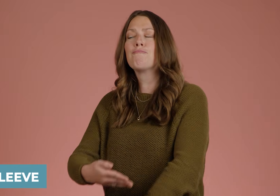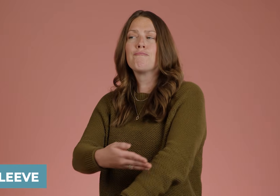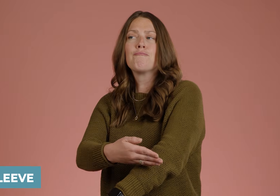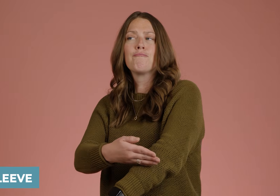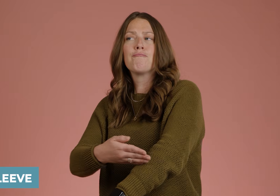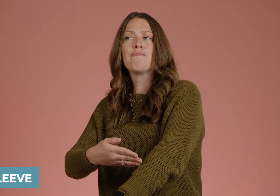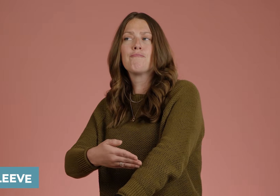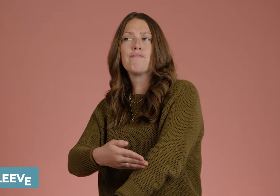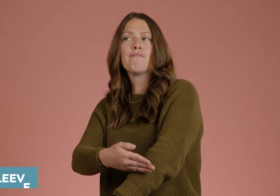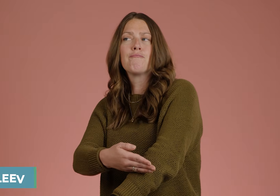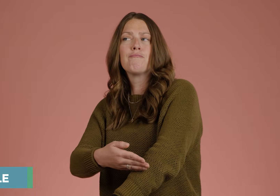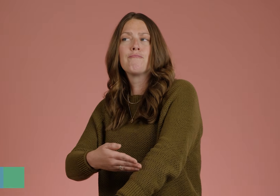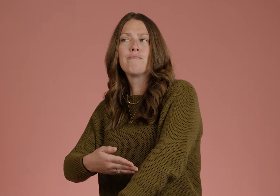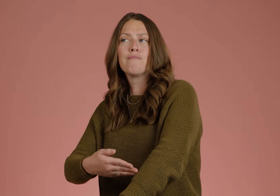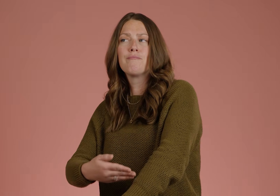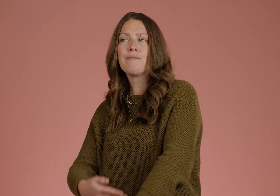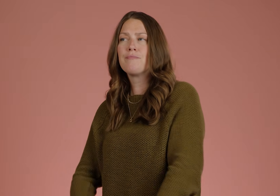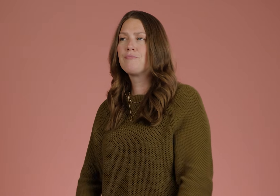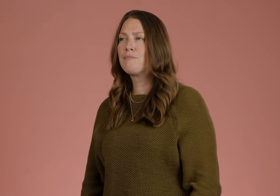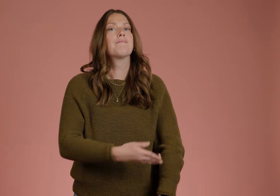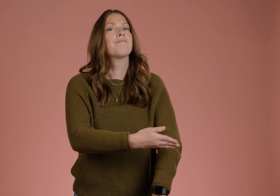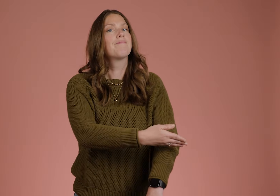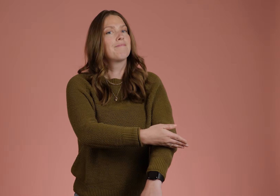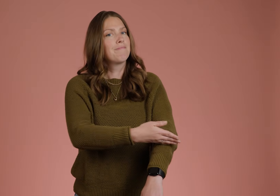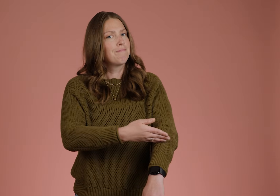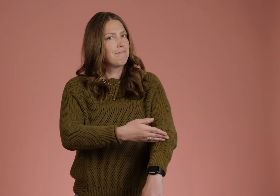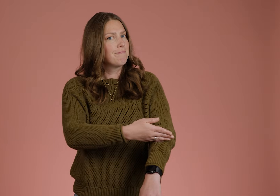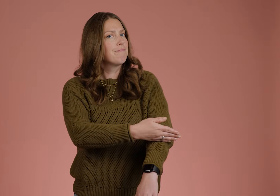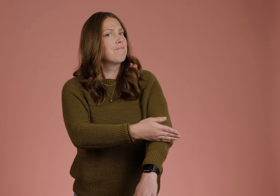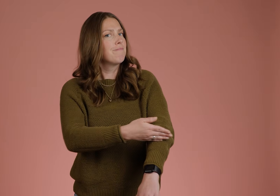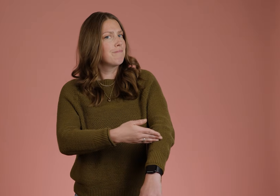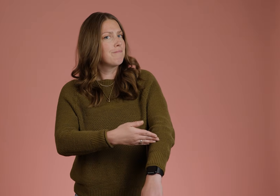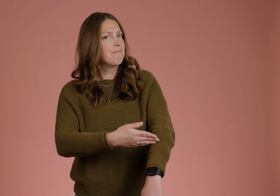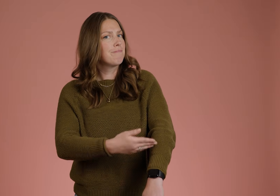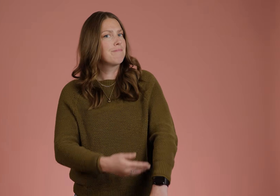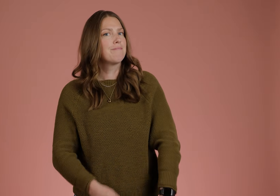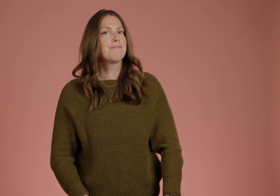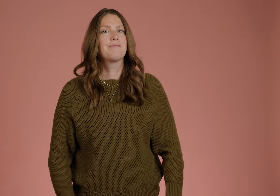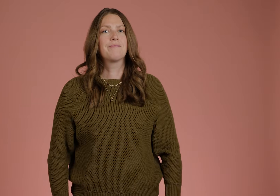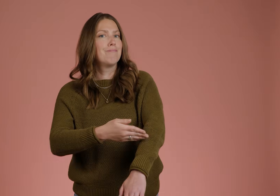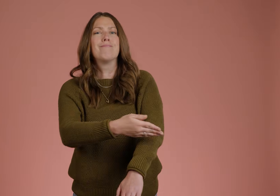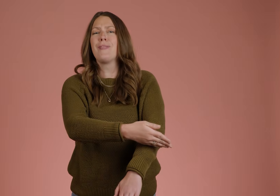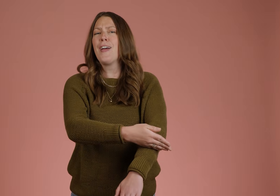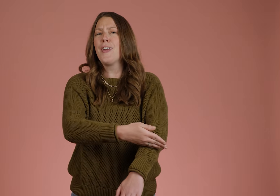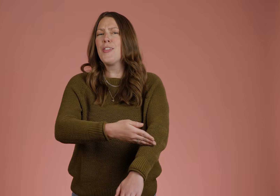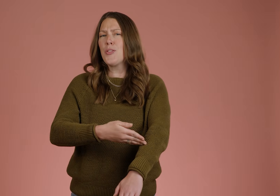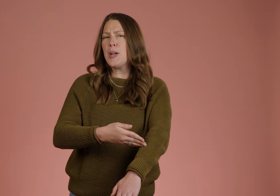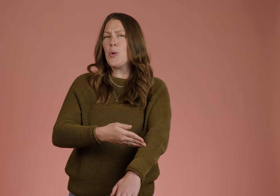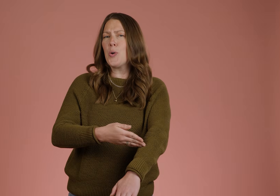A three quarter length sleeve. You're showing the cut off on your arm three quarter